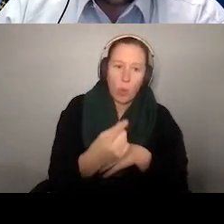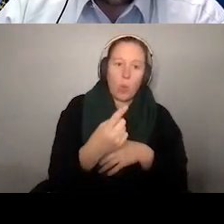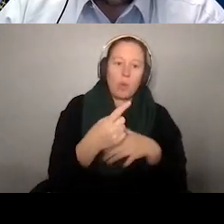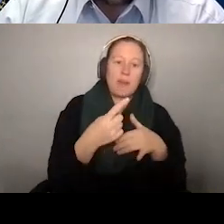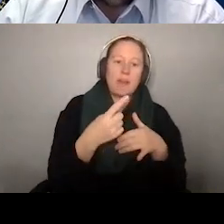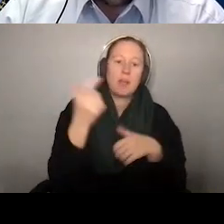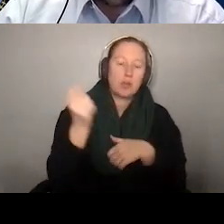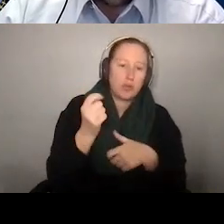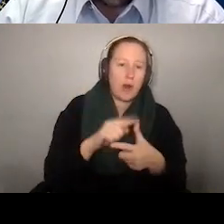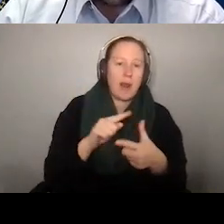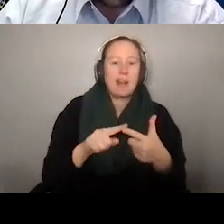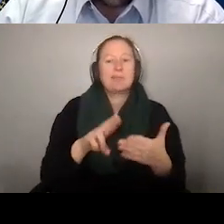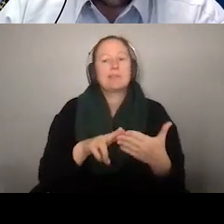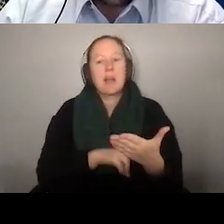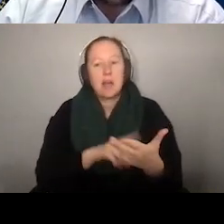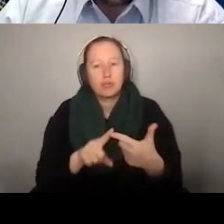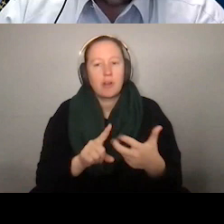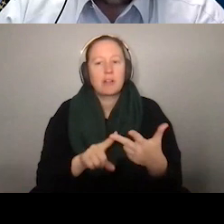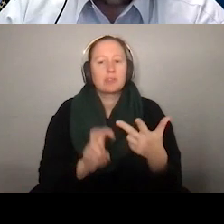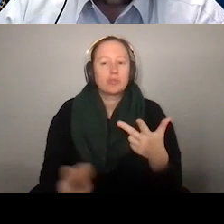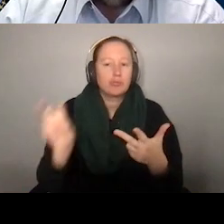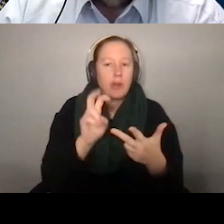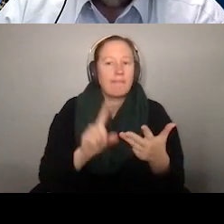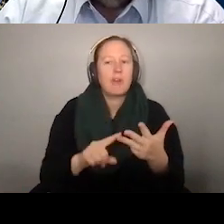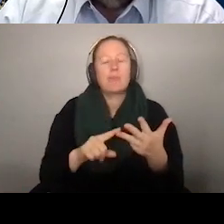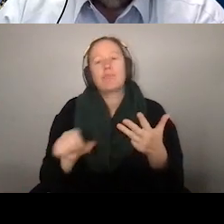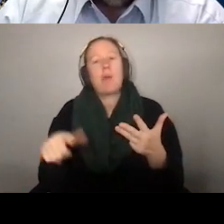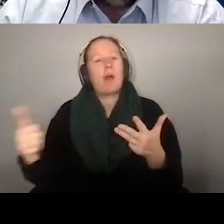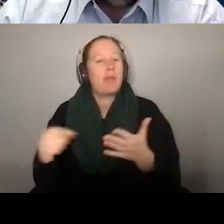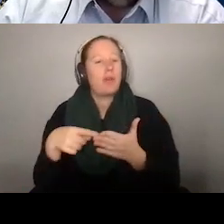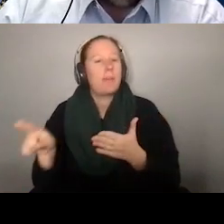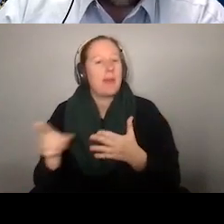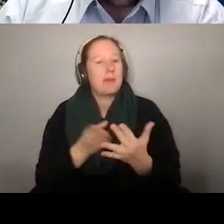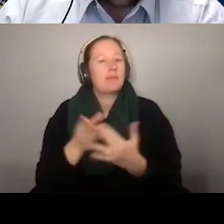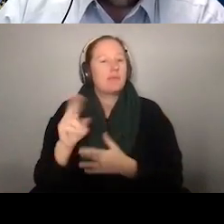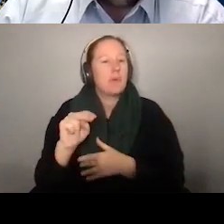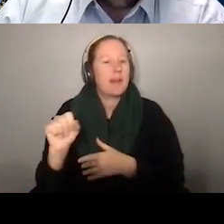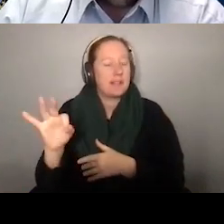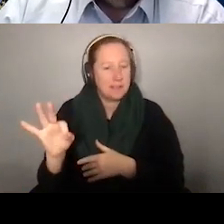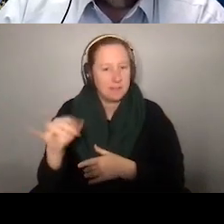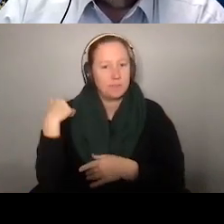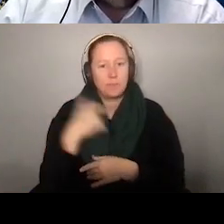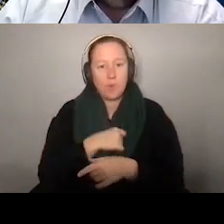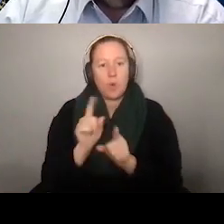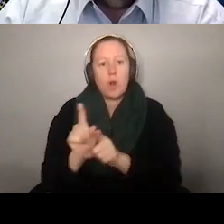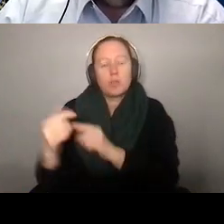travel, and other administrative payments across NSF. We are also responsible for financial outreach and engagement